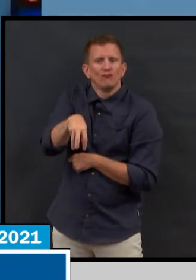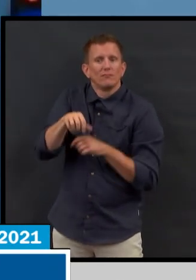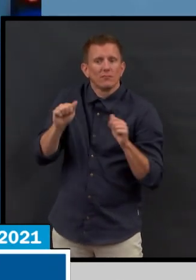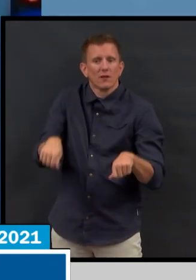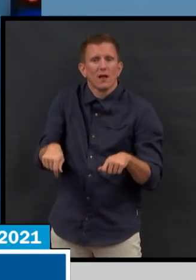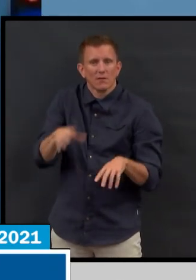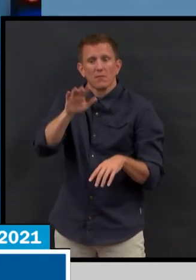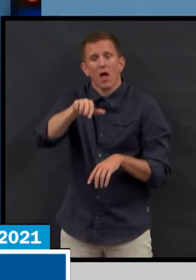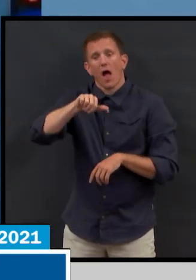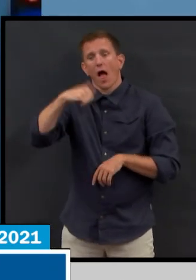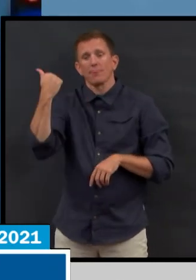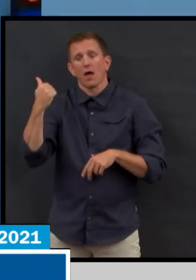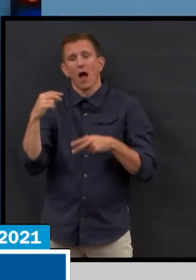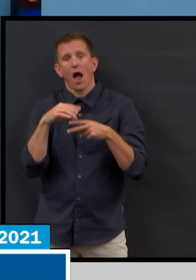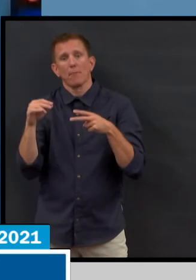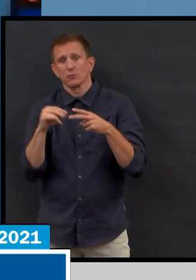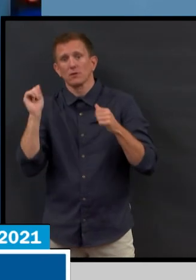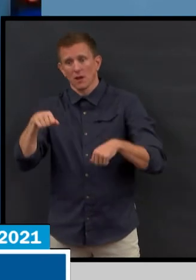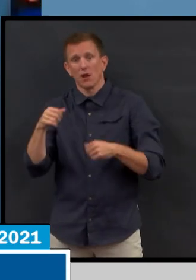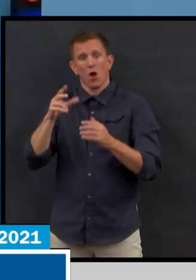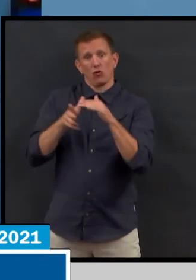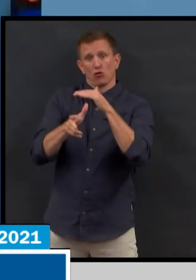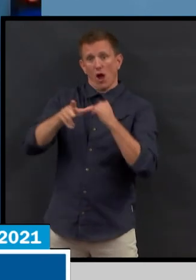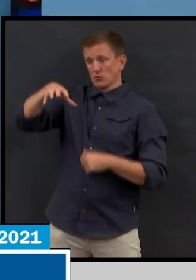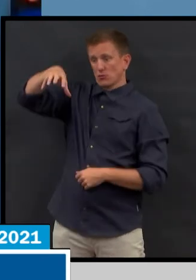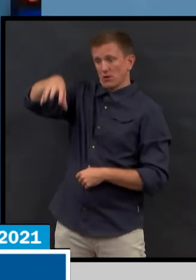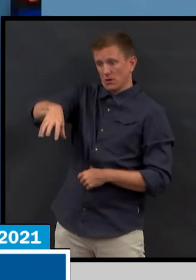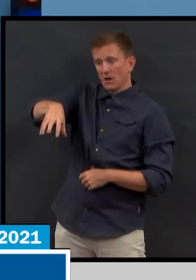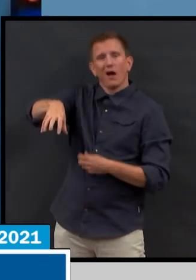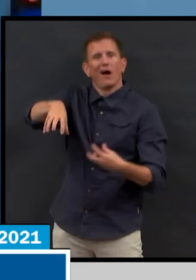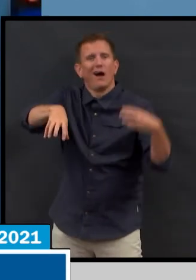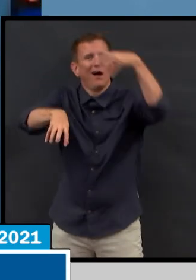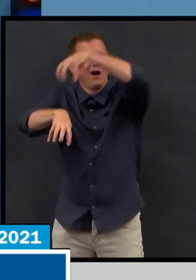adds gentle density to the neighborhood because there's already a building on that alley so it